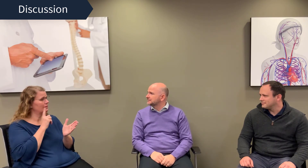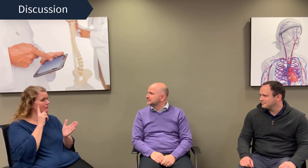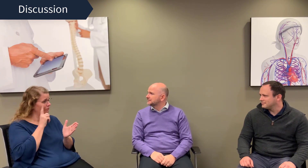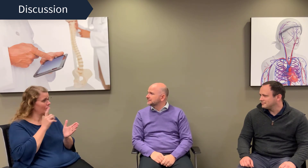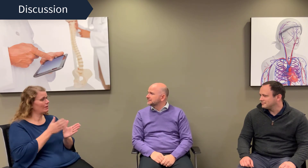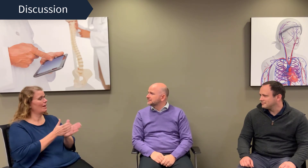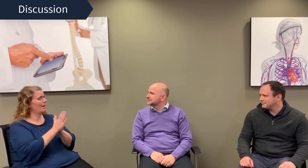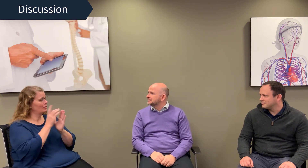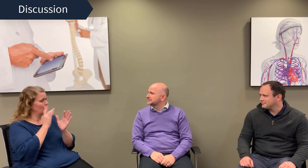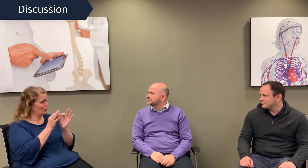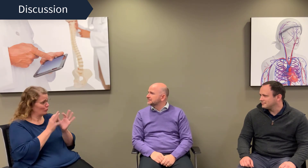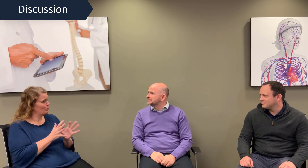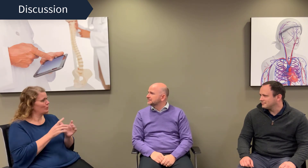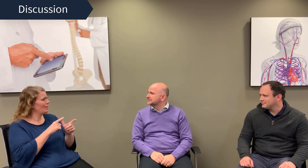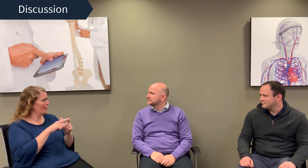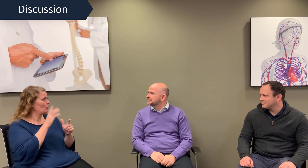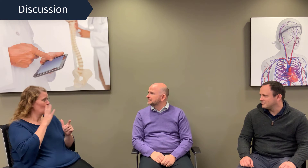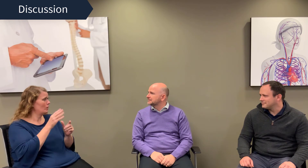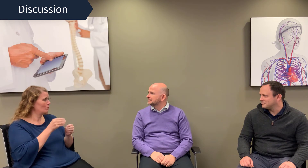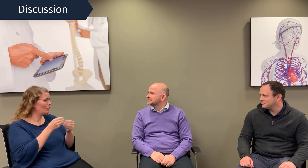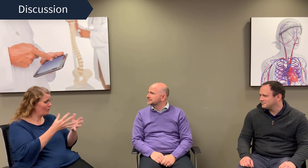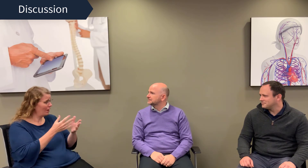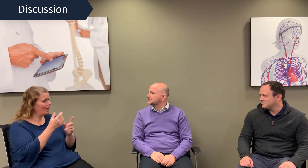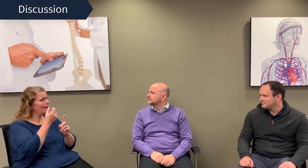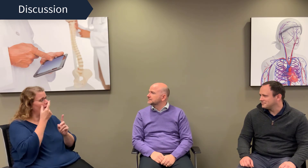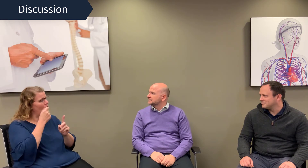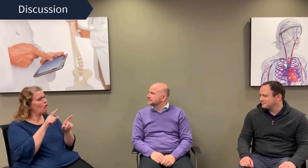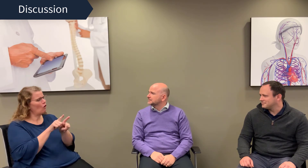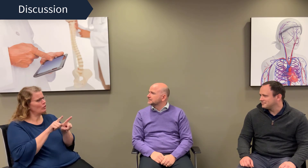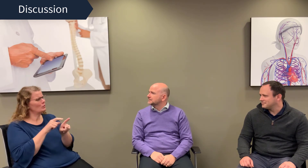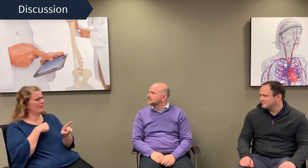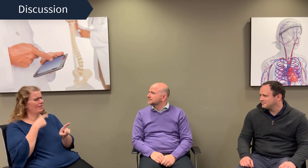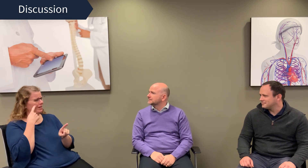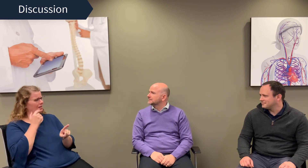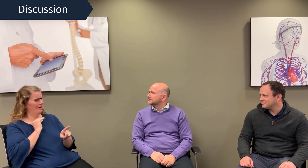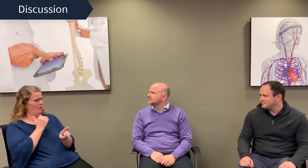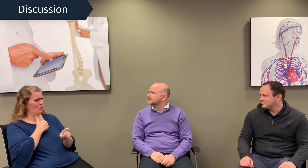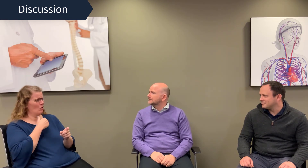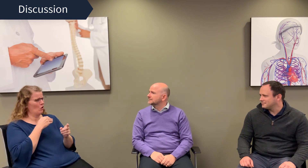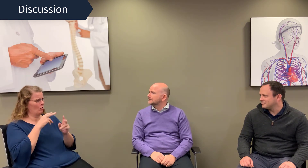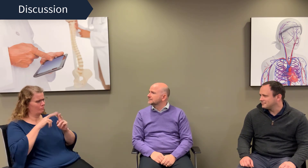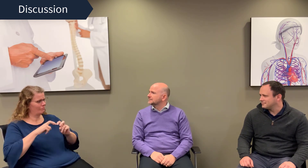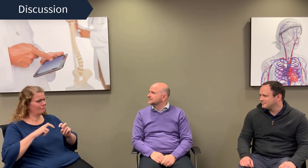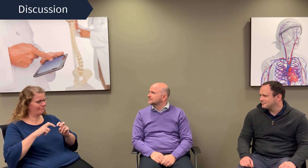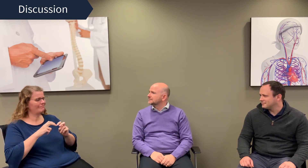interpreter services when Deaf patients request that. Our study should also help